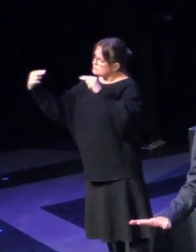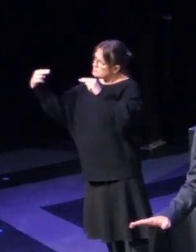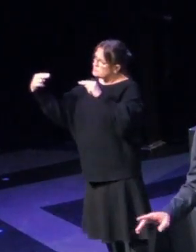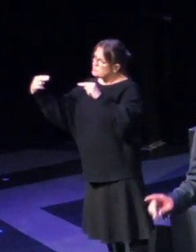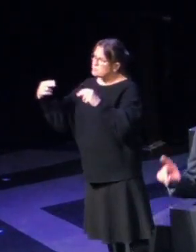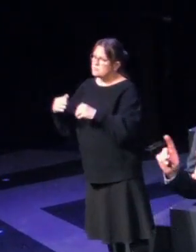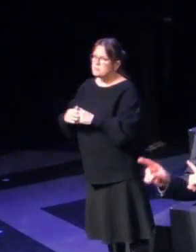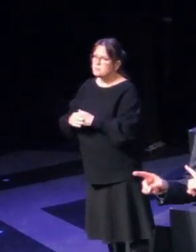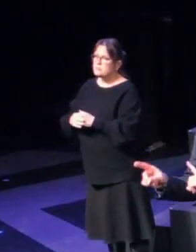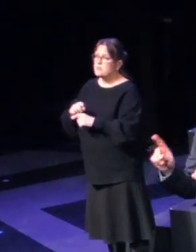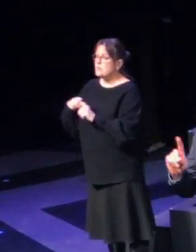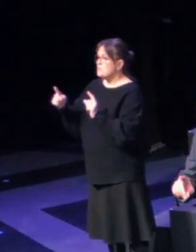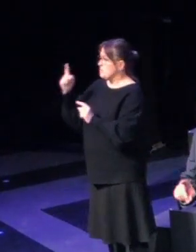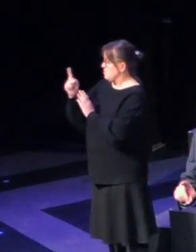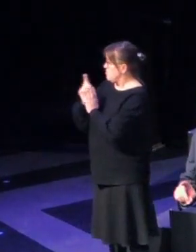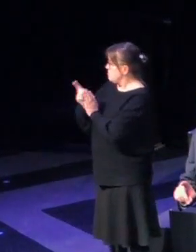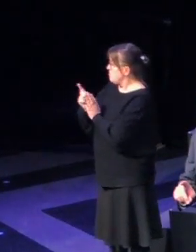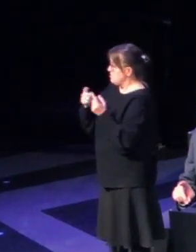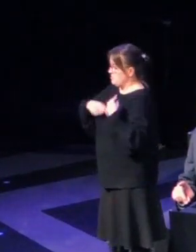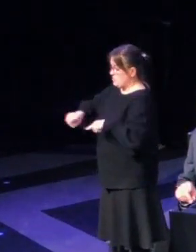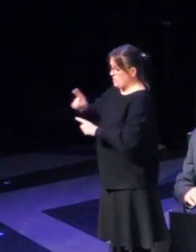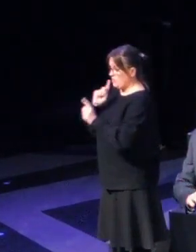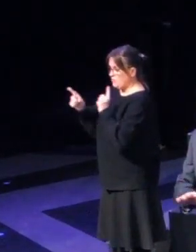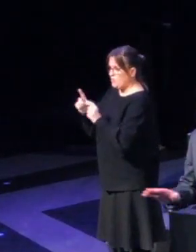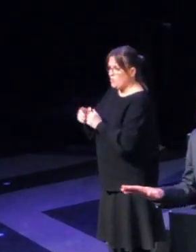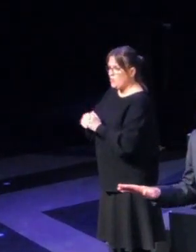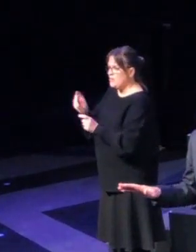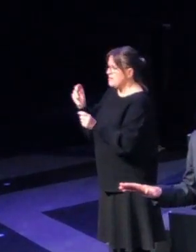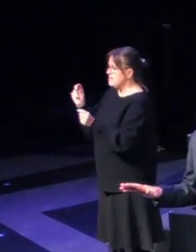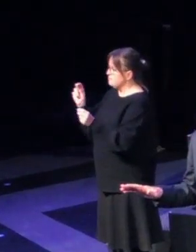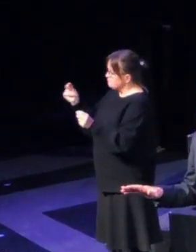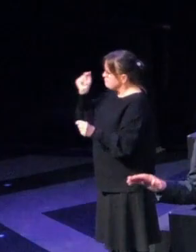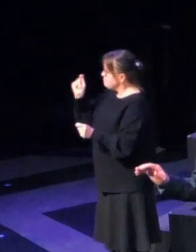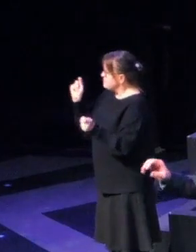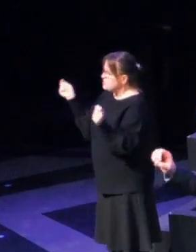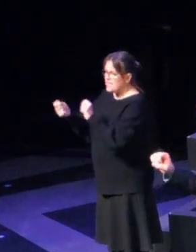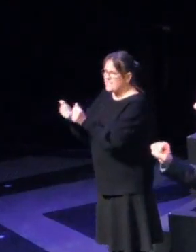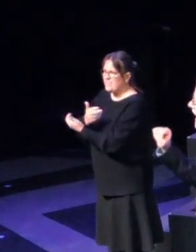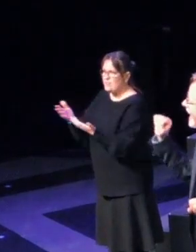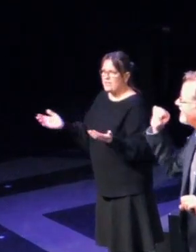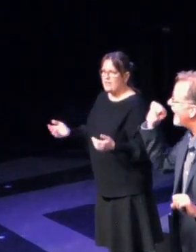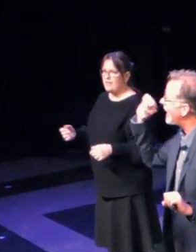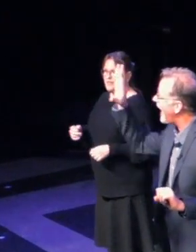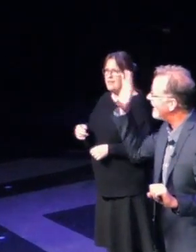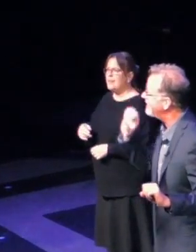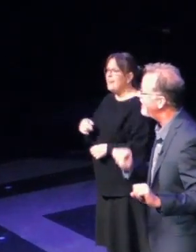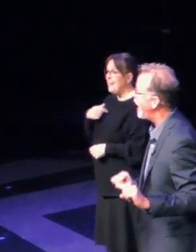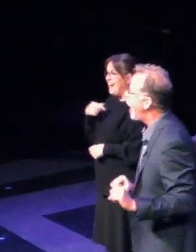But there was a moment in the interview that changed everything. When I saw Lisa's eyes light up.